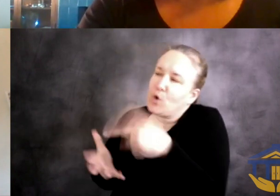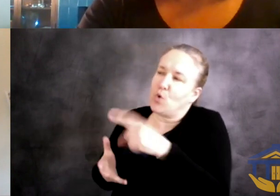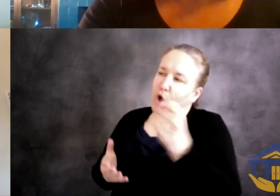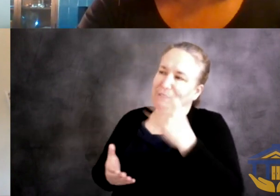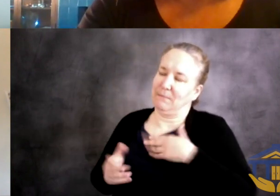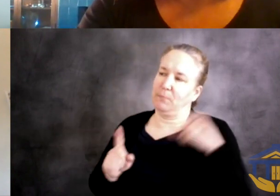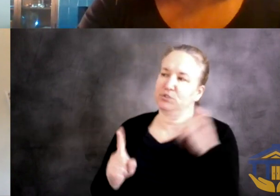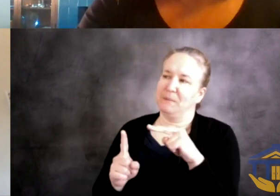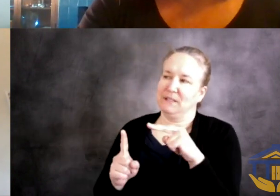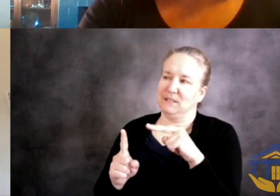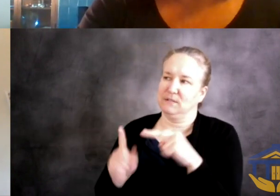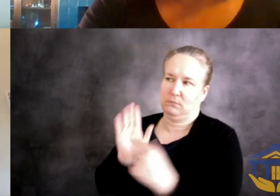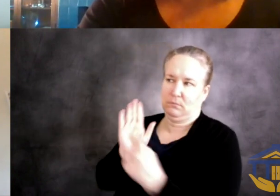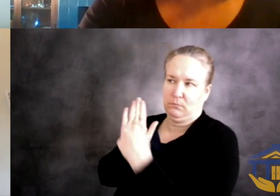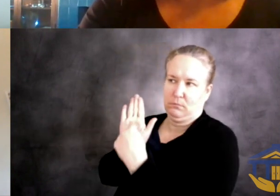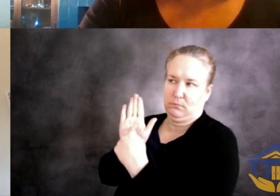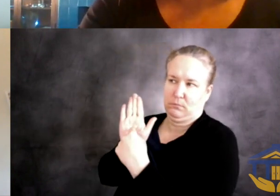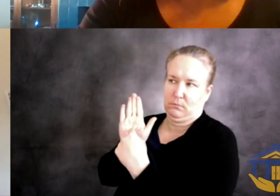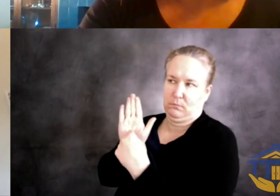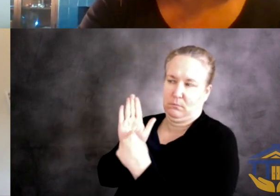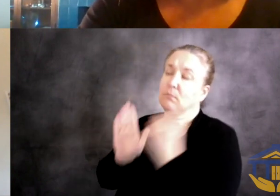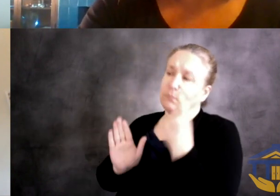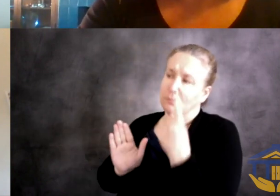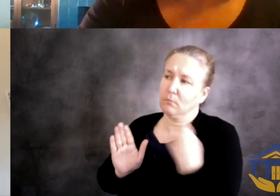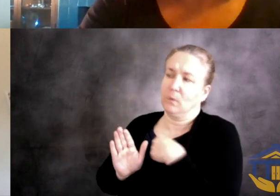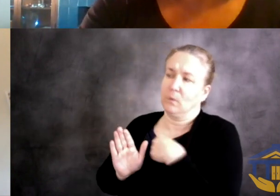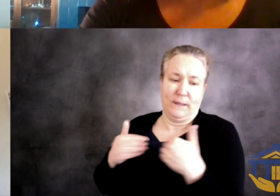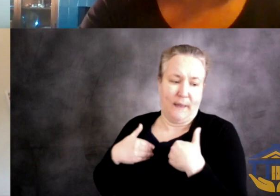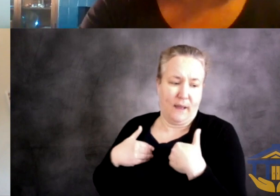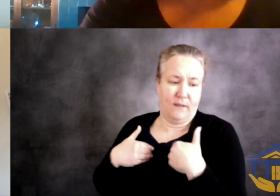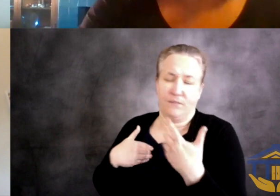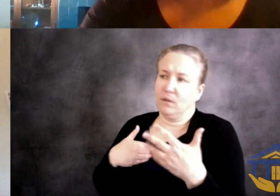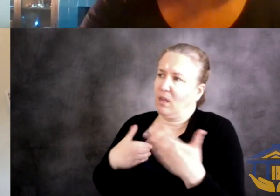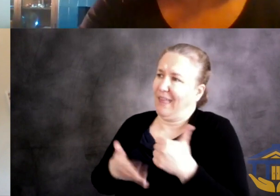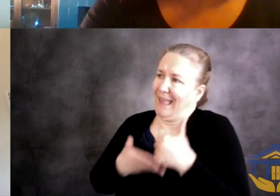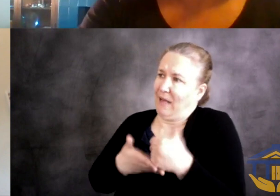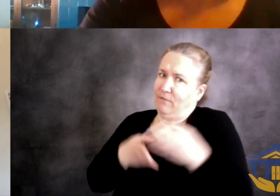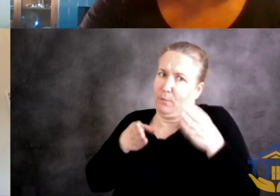You know, we have this really, um, helpful person that has an opinion,